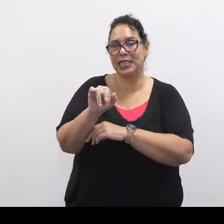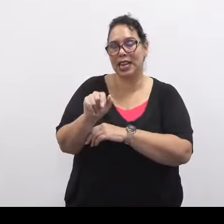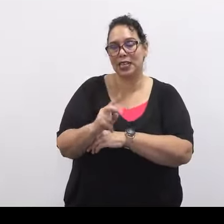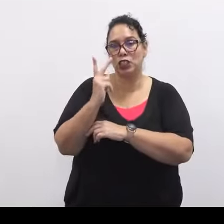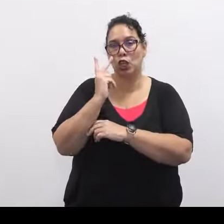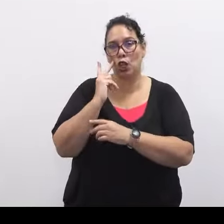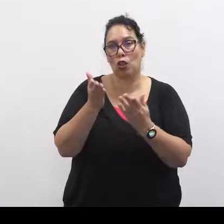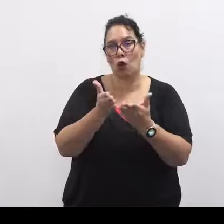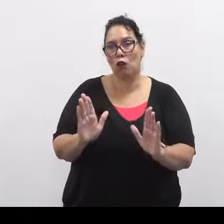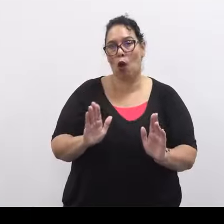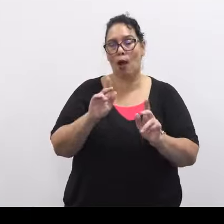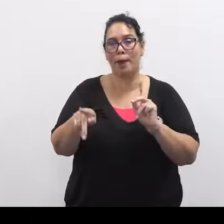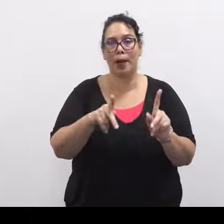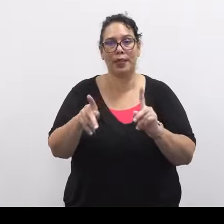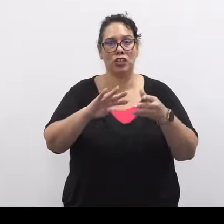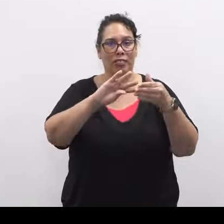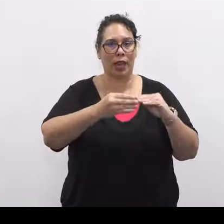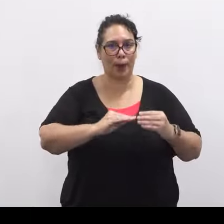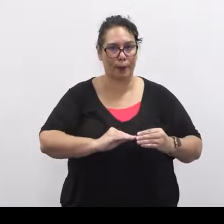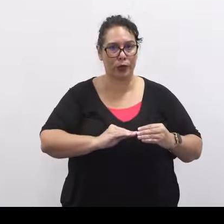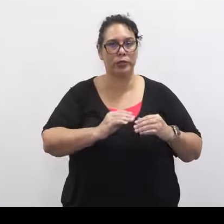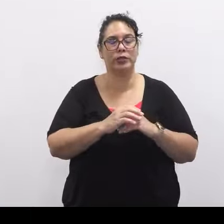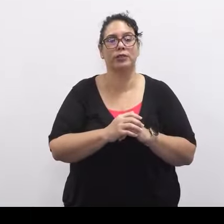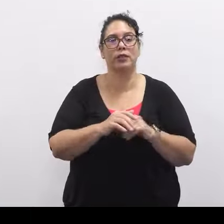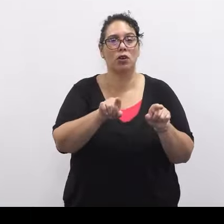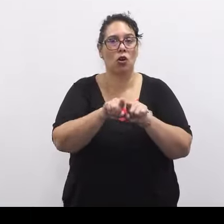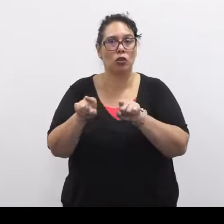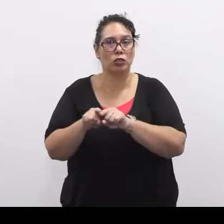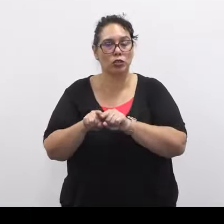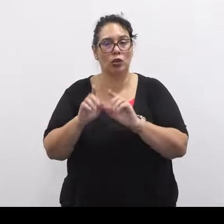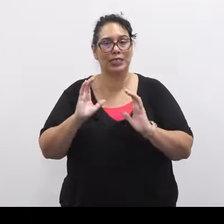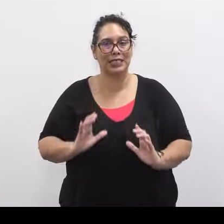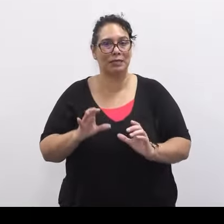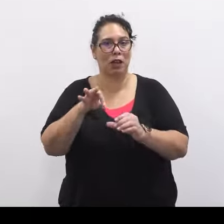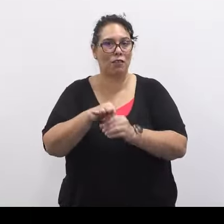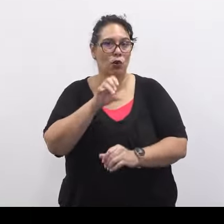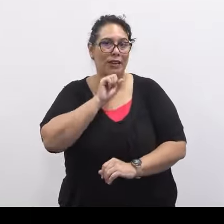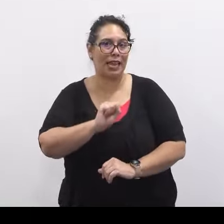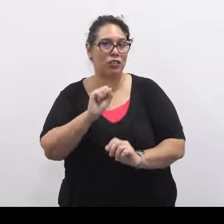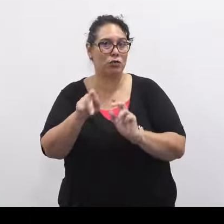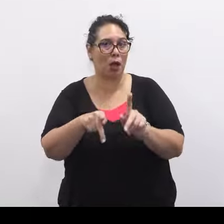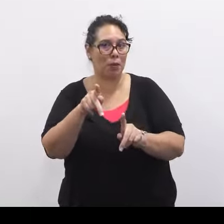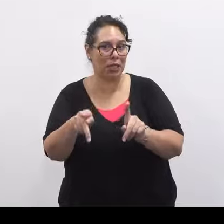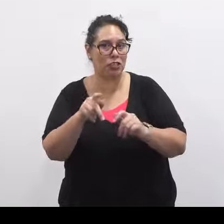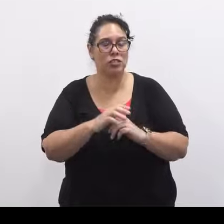the overall population numbers, as well as citizens by voting age, population,